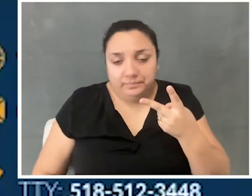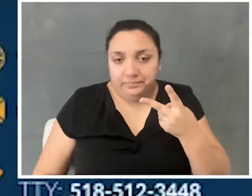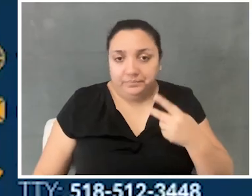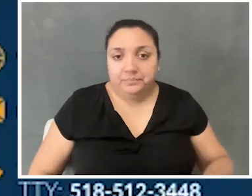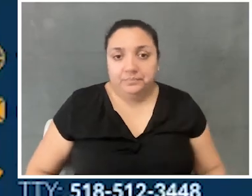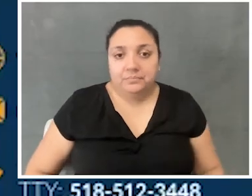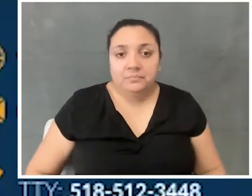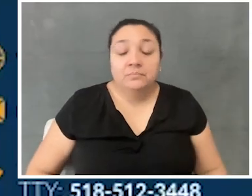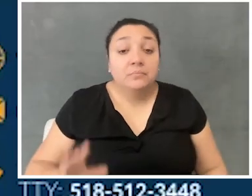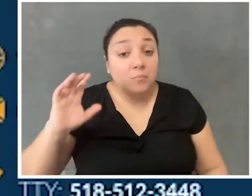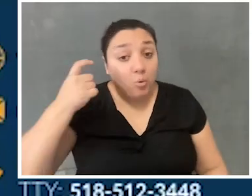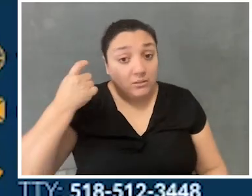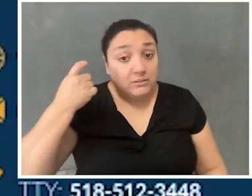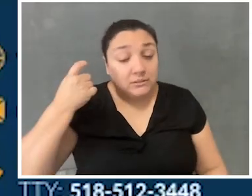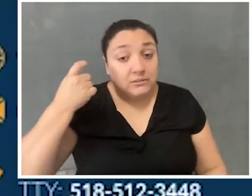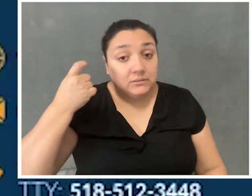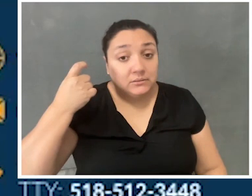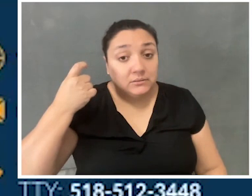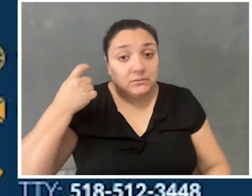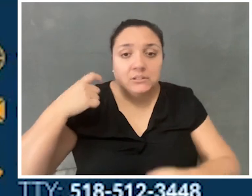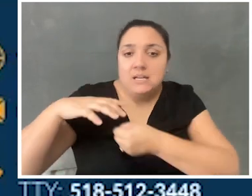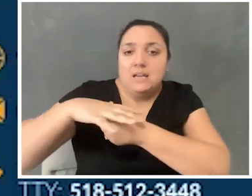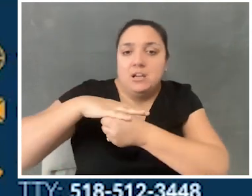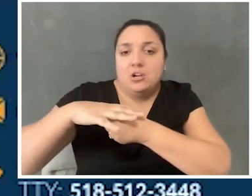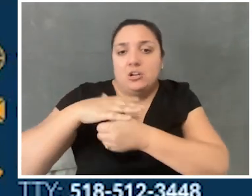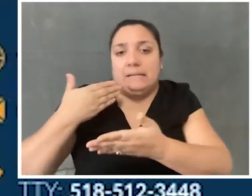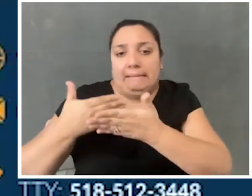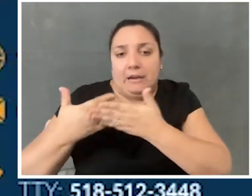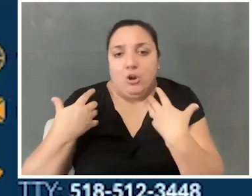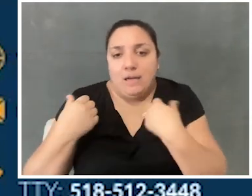So in the Bronx around a healthcare facility,